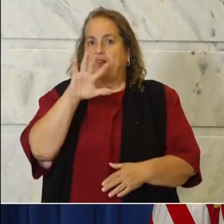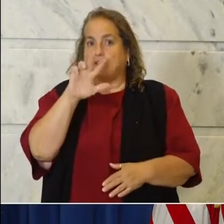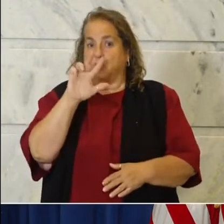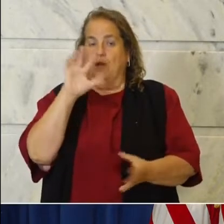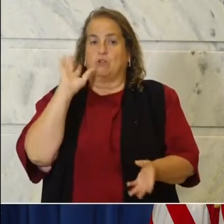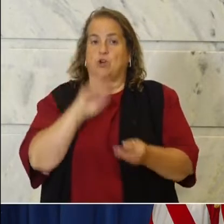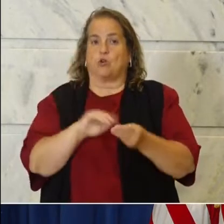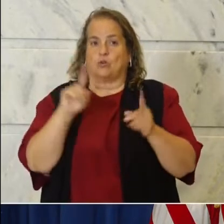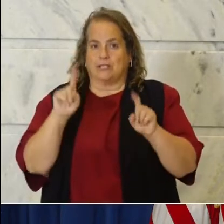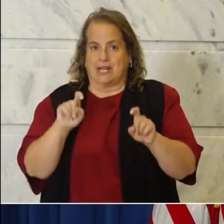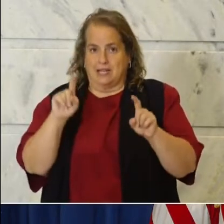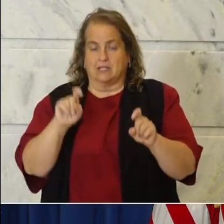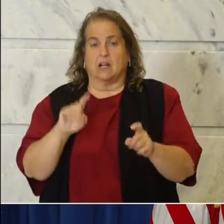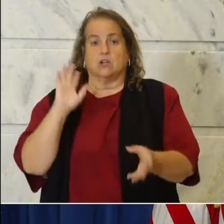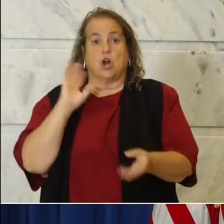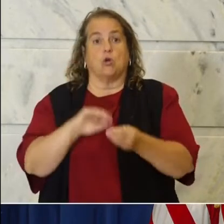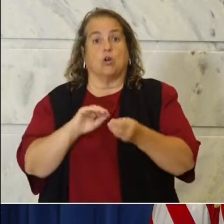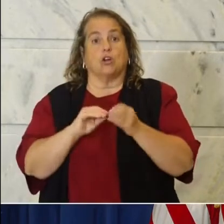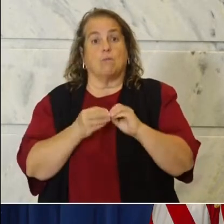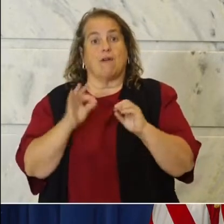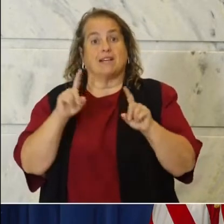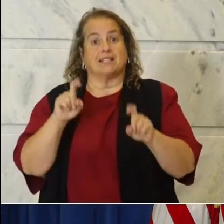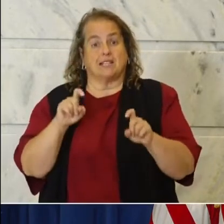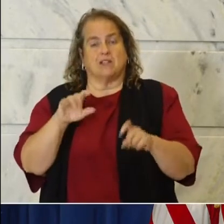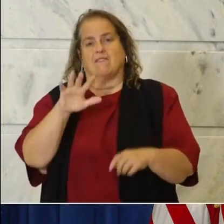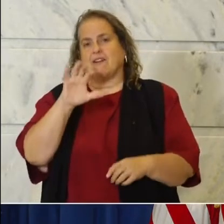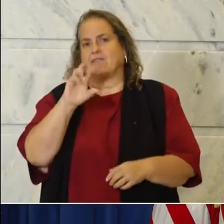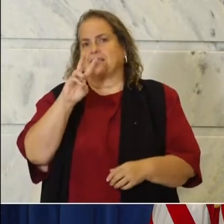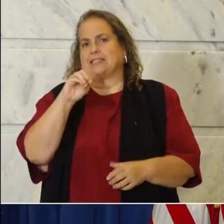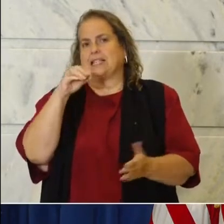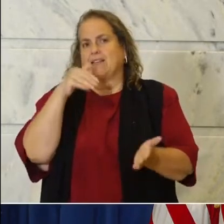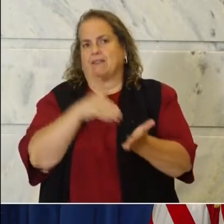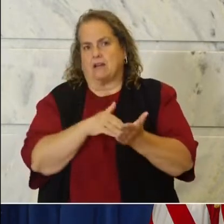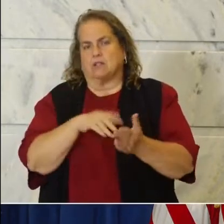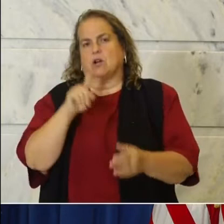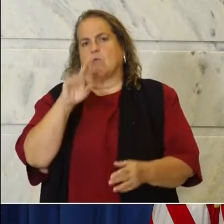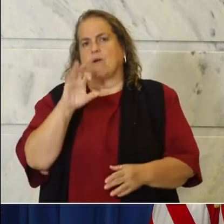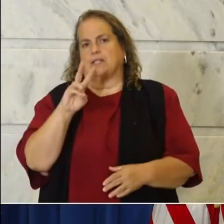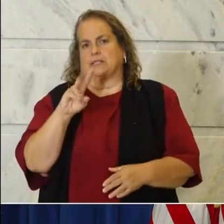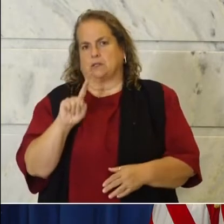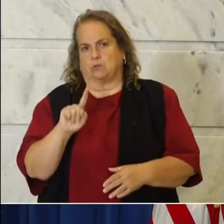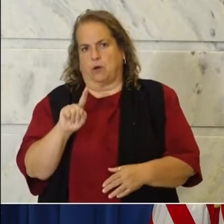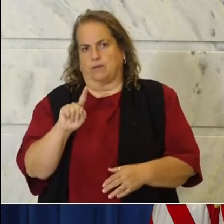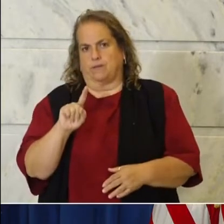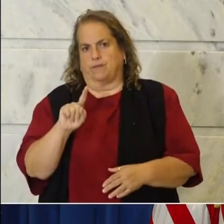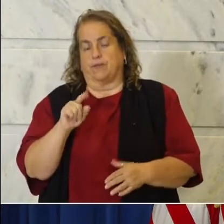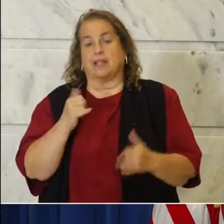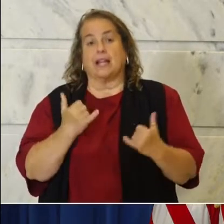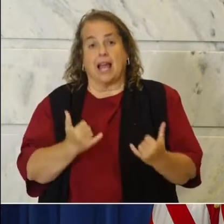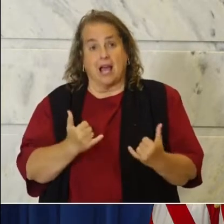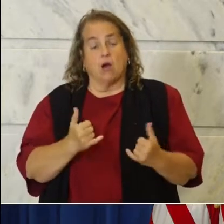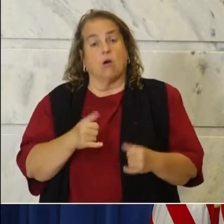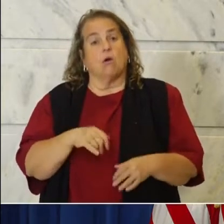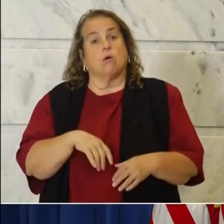total number of tests administered to 560,161 now, because of the way the